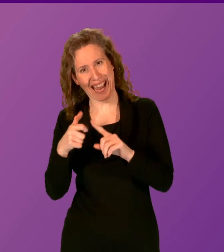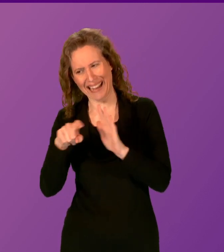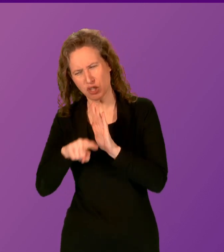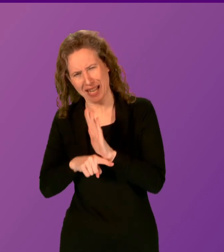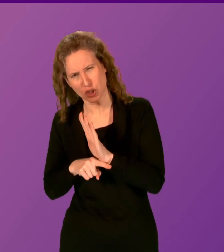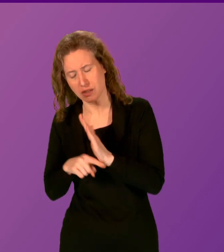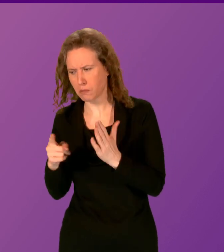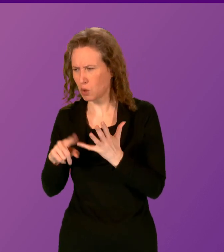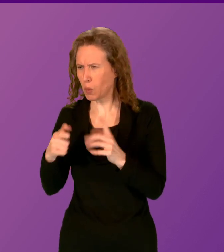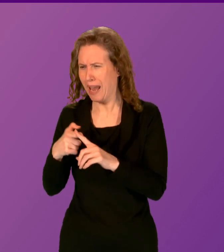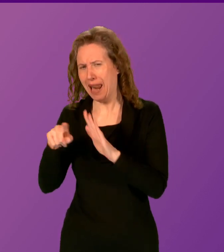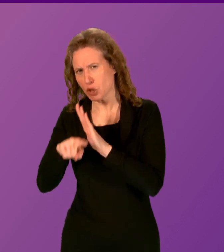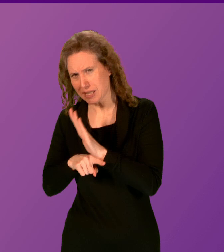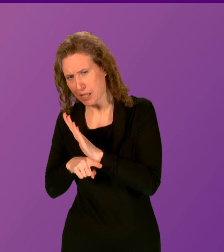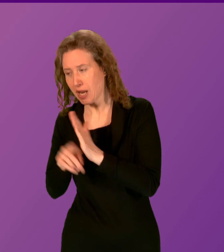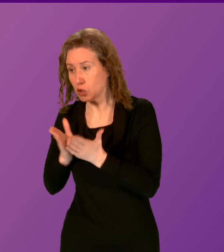which will have to make its way through the UK Parliament.